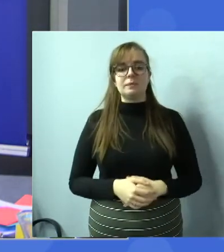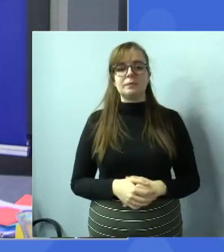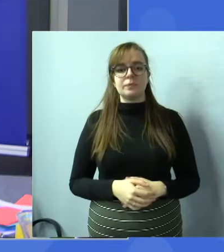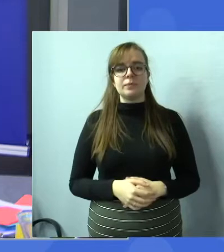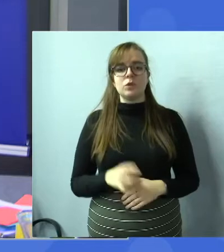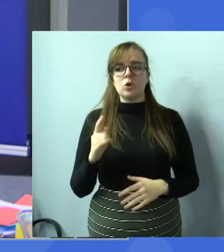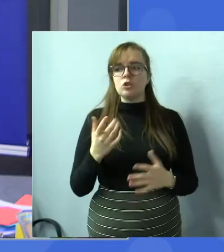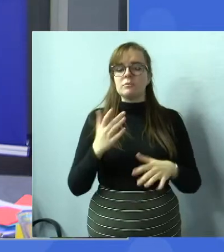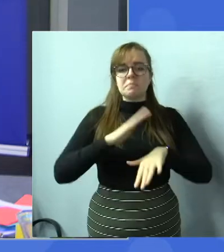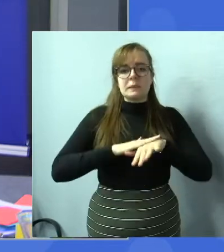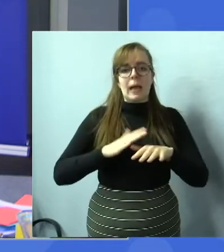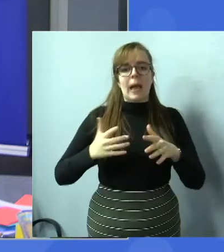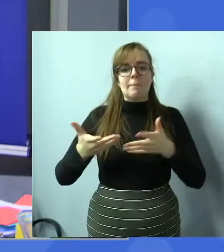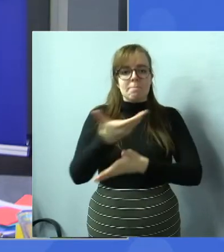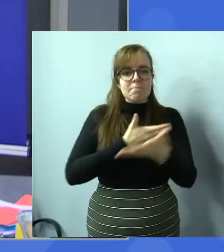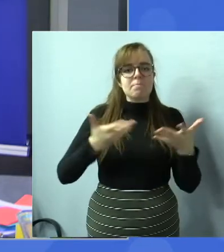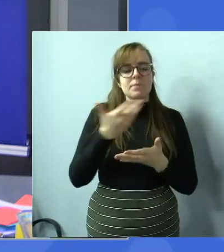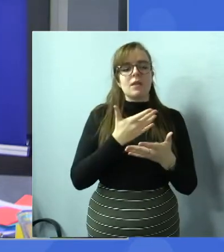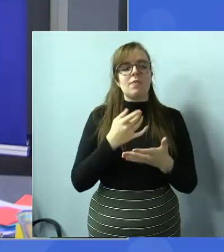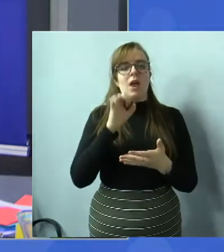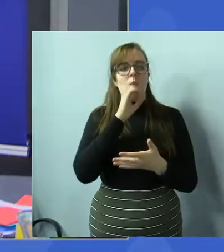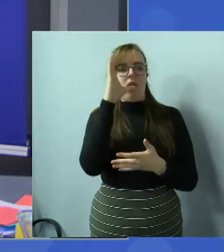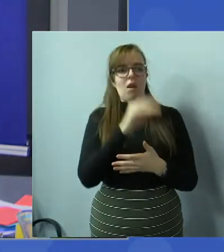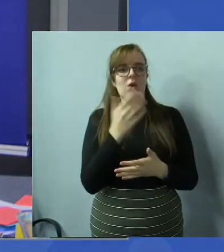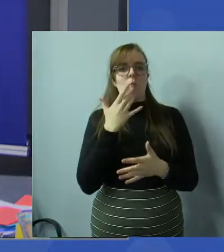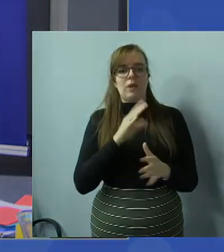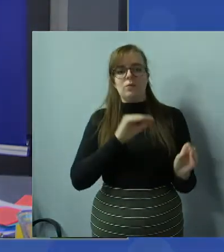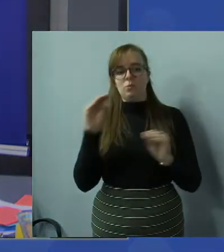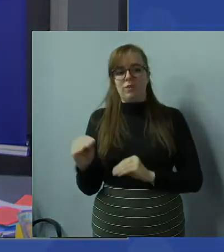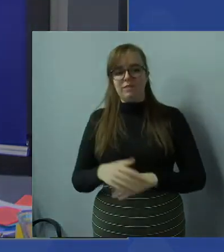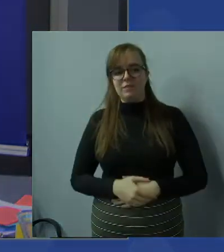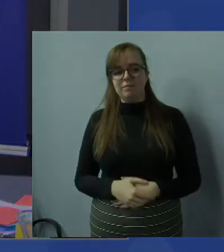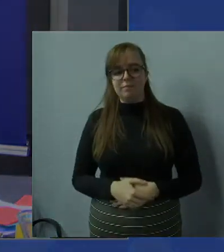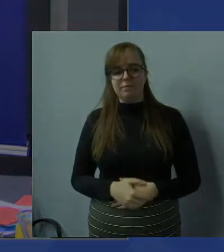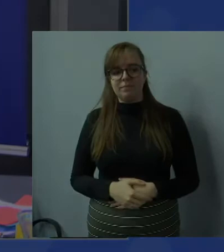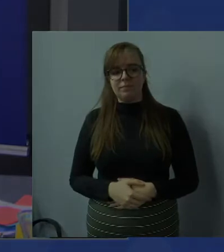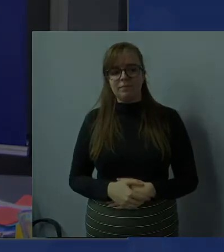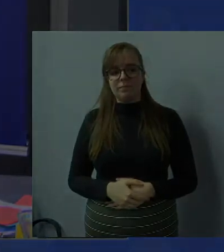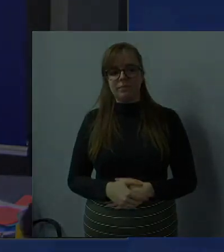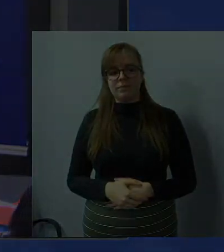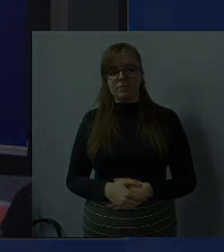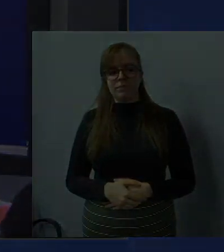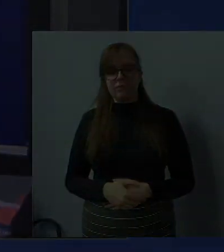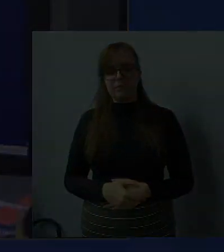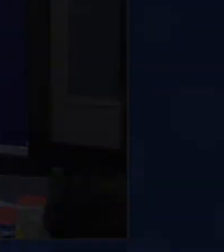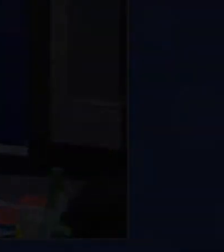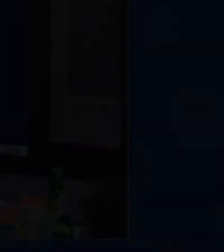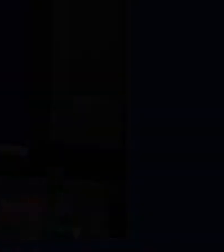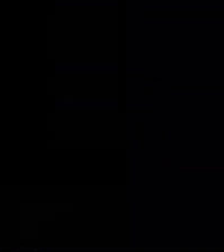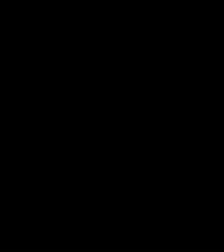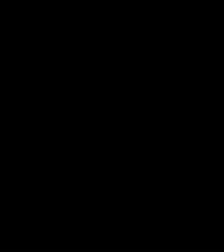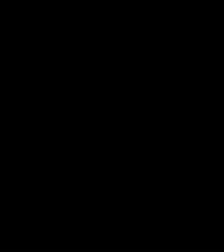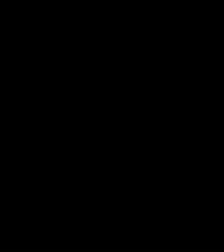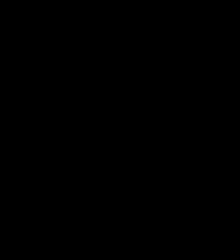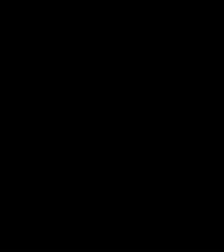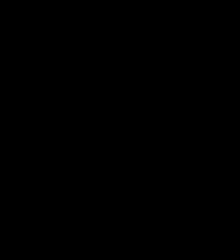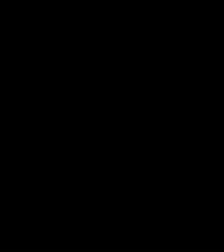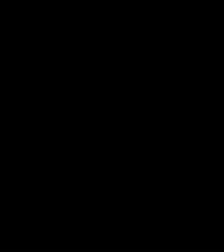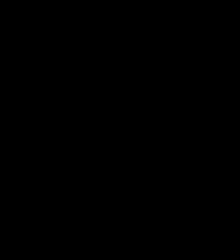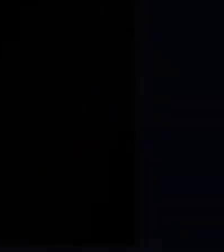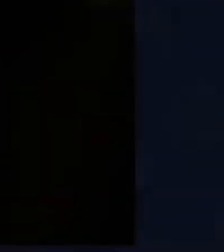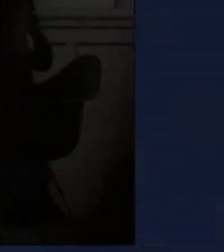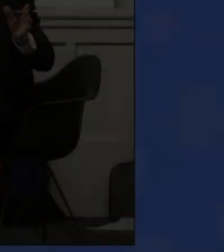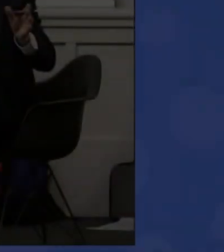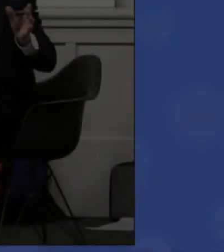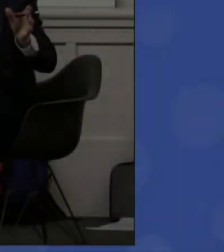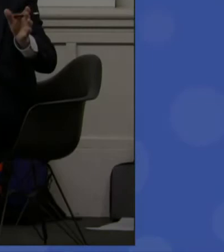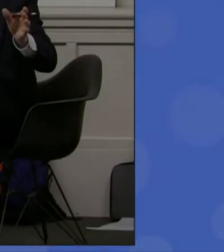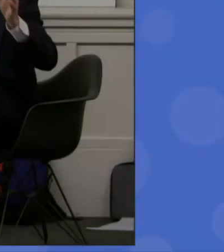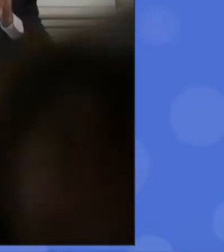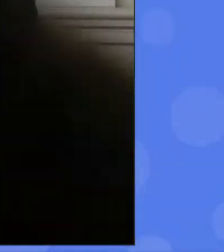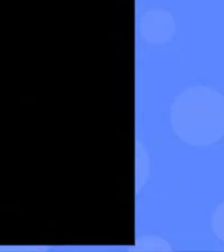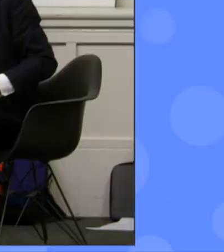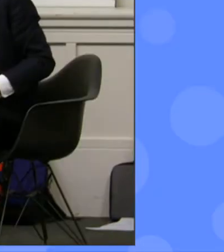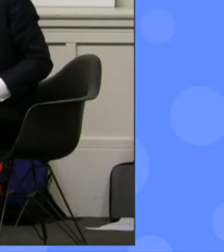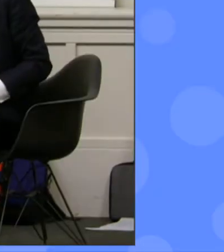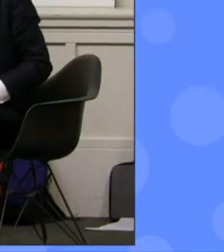we've heard our tables good morning again how are we doing